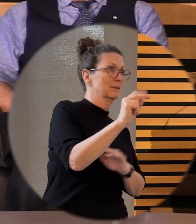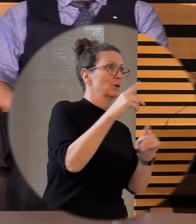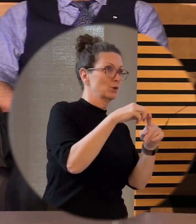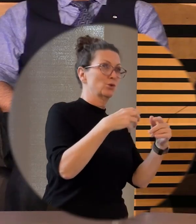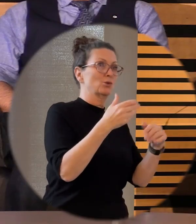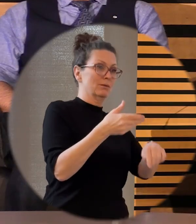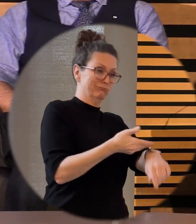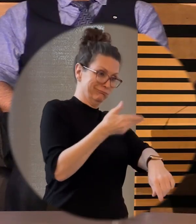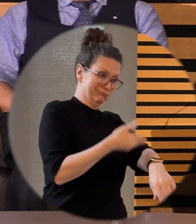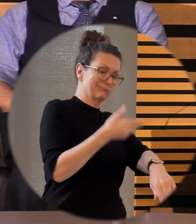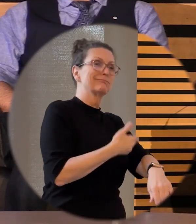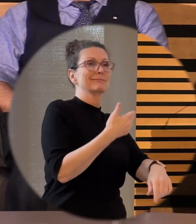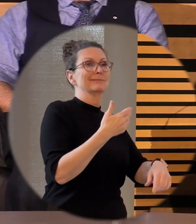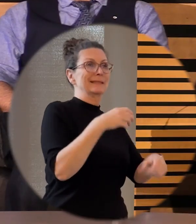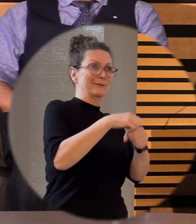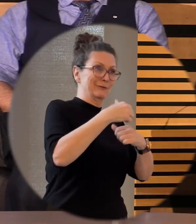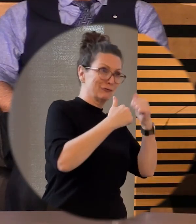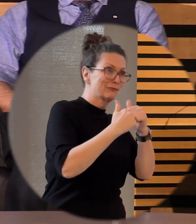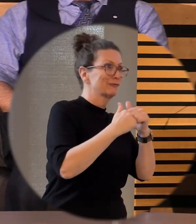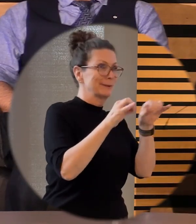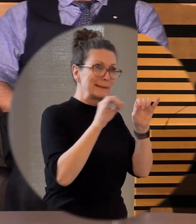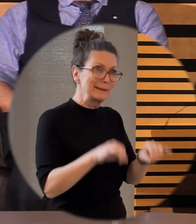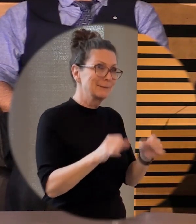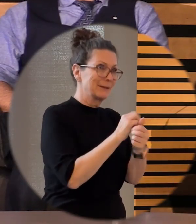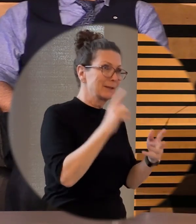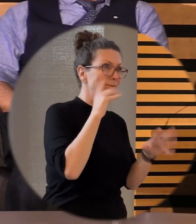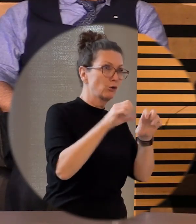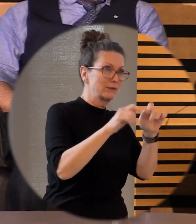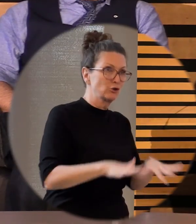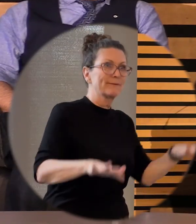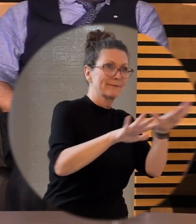within First Nations. Uh, I think they had like six billion earmarked for accessibility